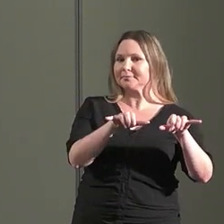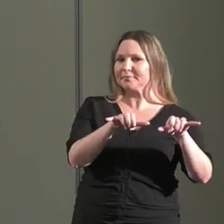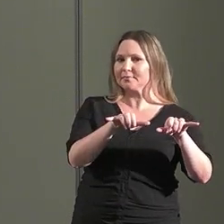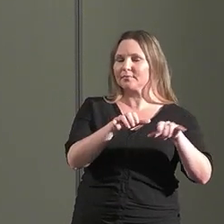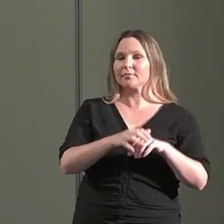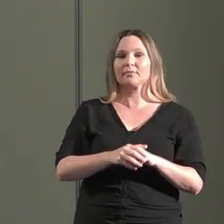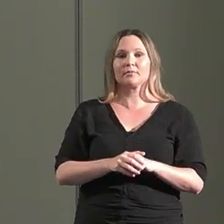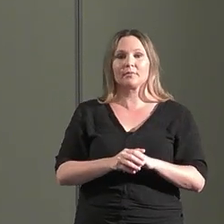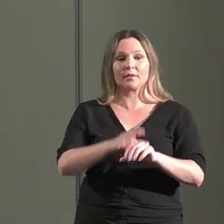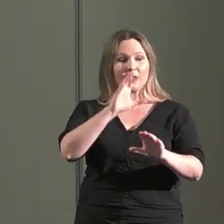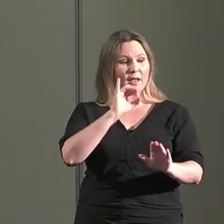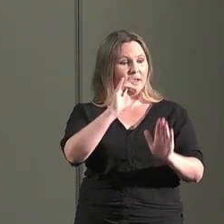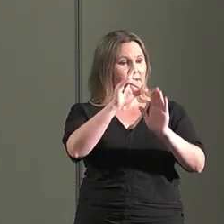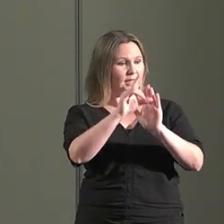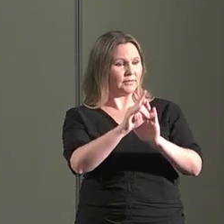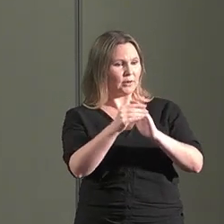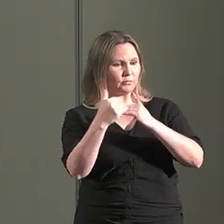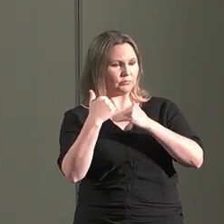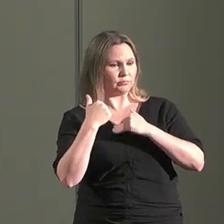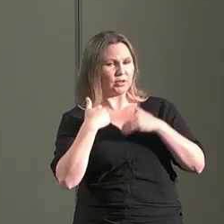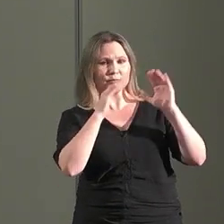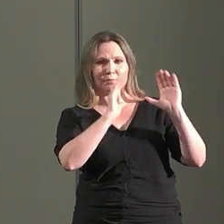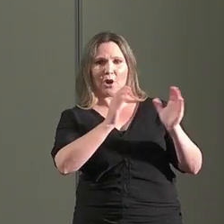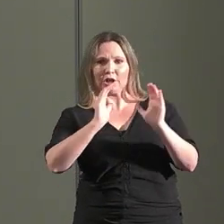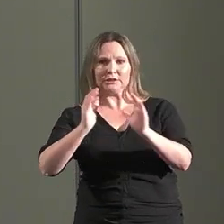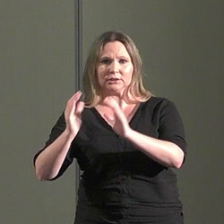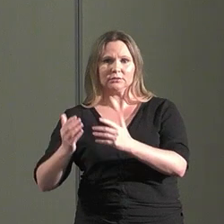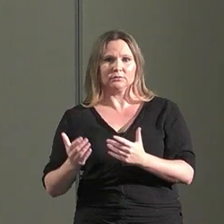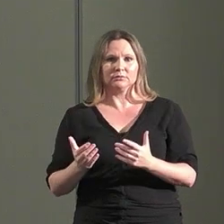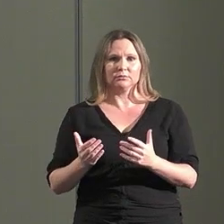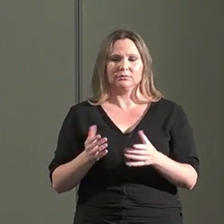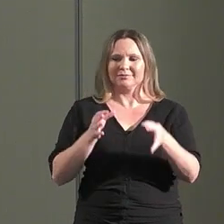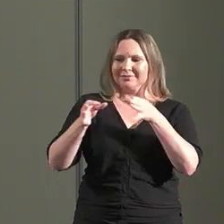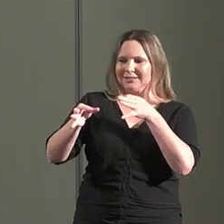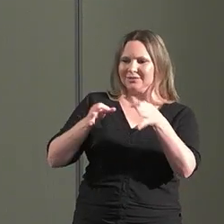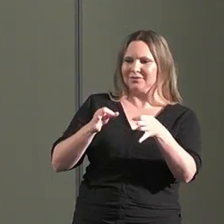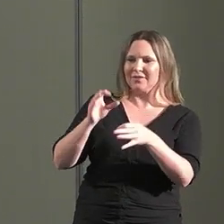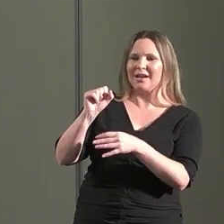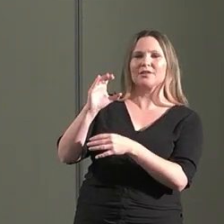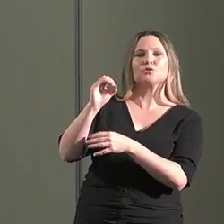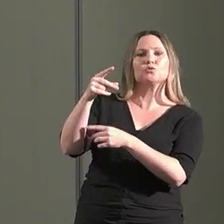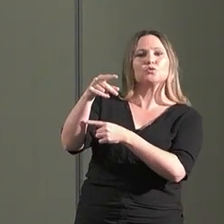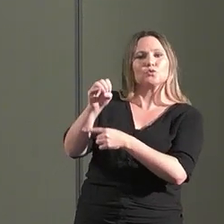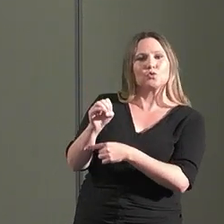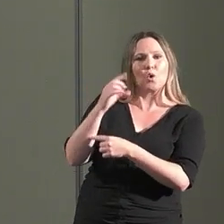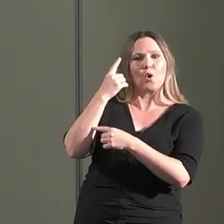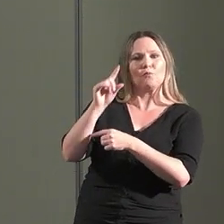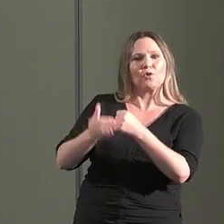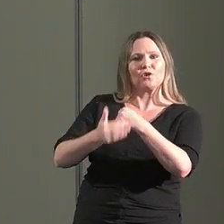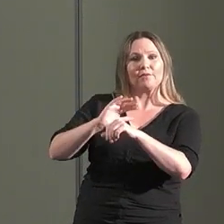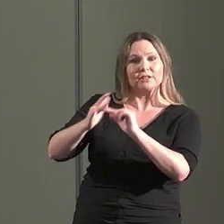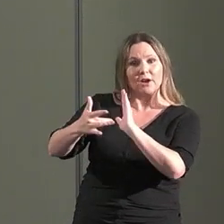Does it identify responsible parties define the scope of covered technologies?